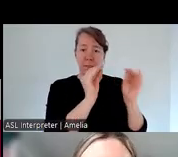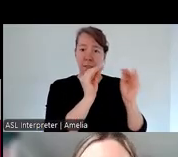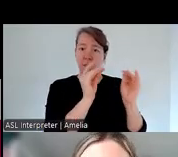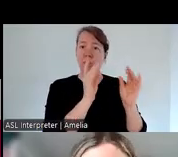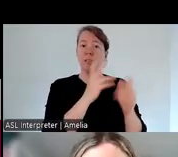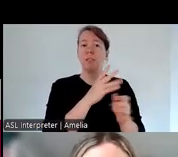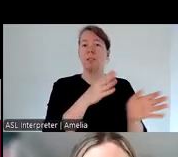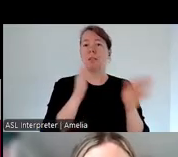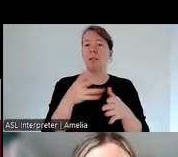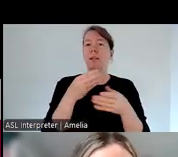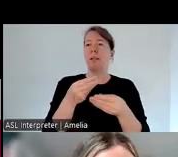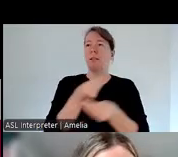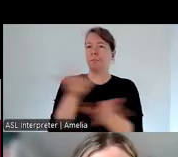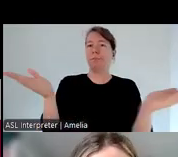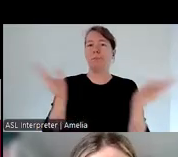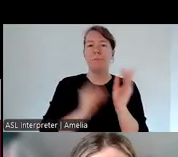more openly with library workers at other institutions.